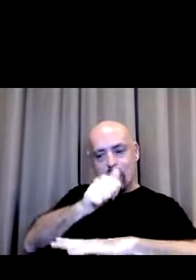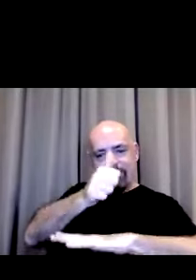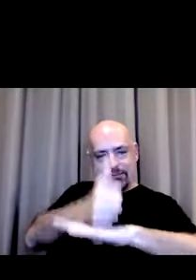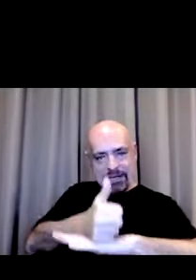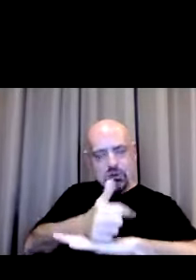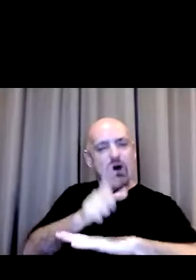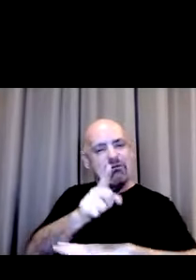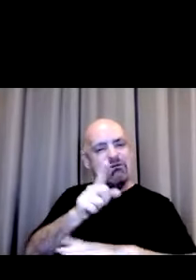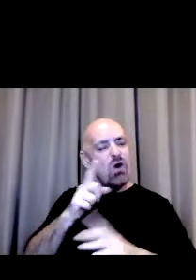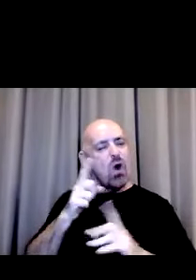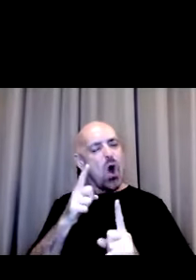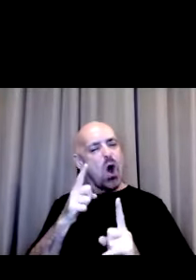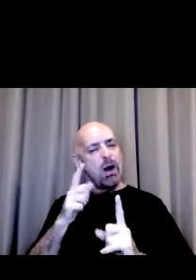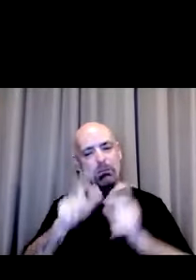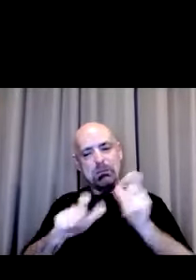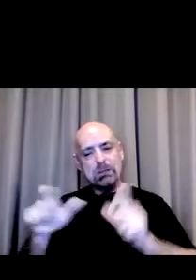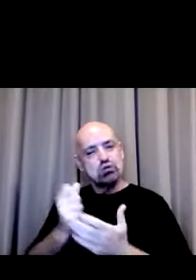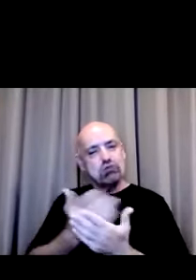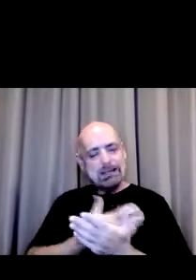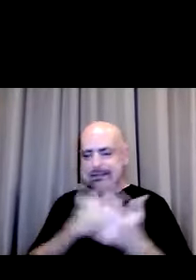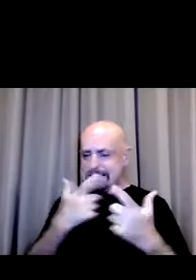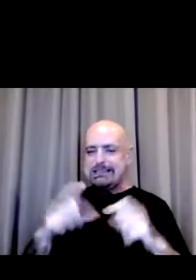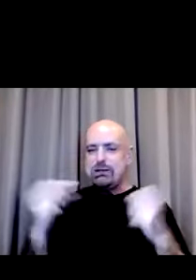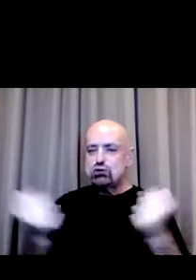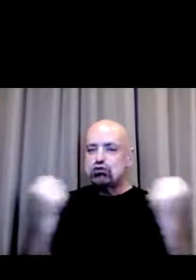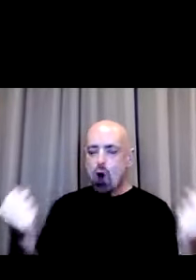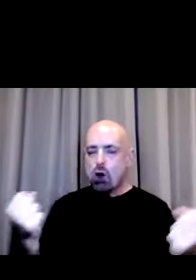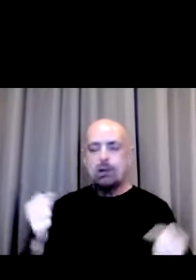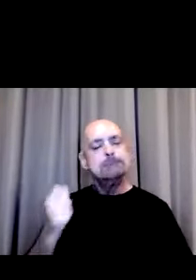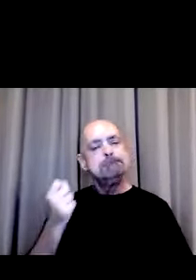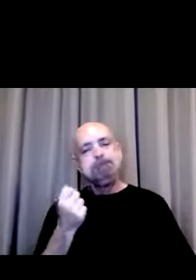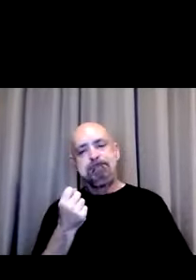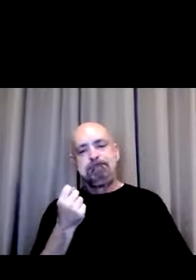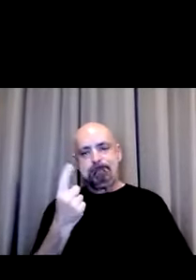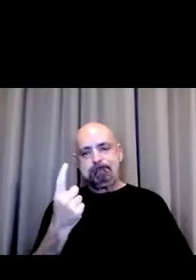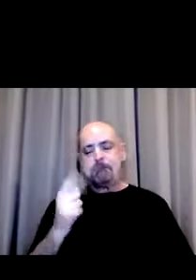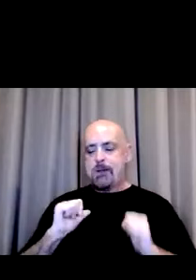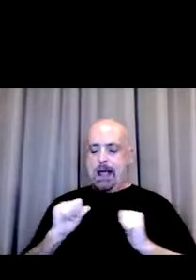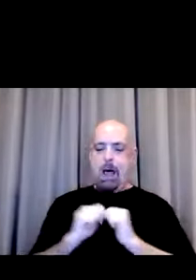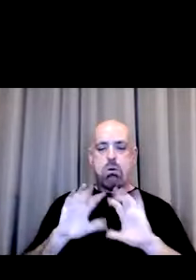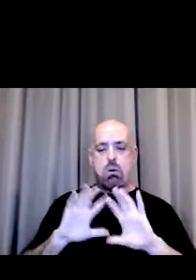and Jeremy Benton and another but I would say still that Mary Wollstonecraft is